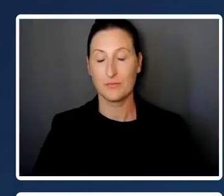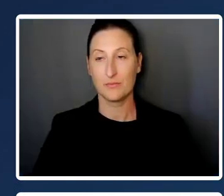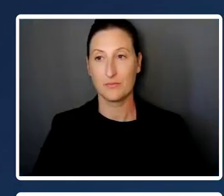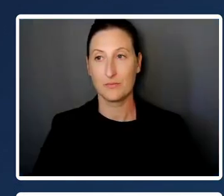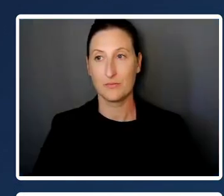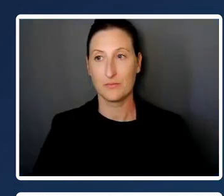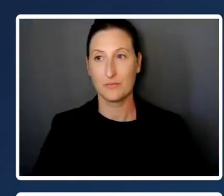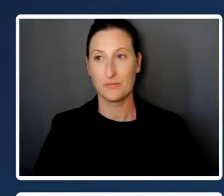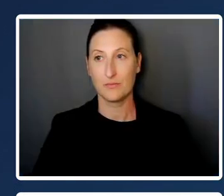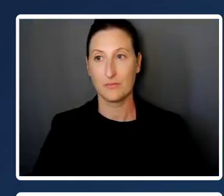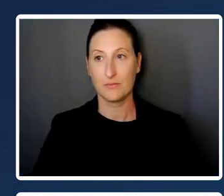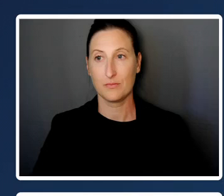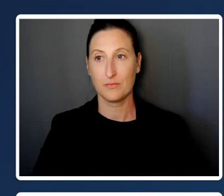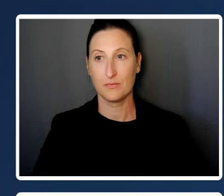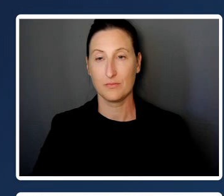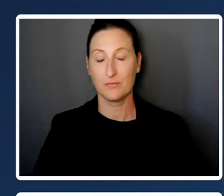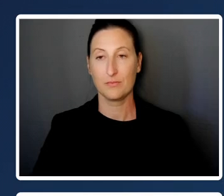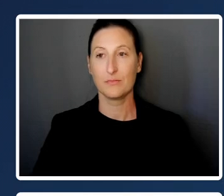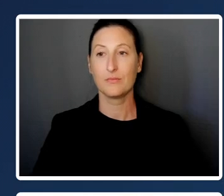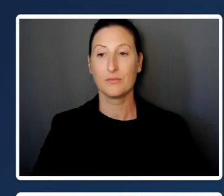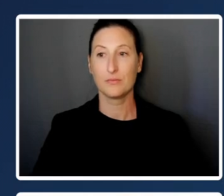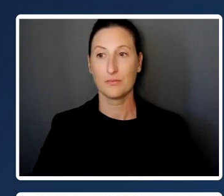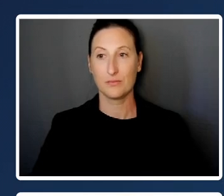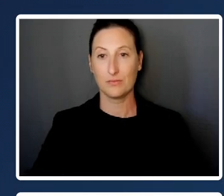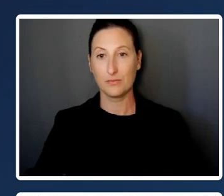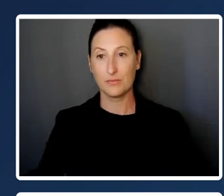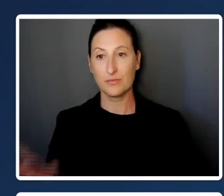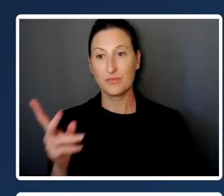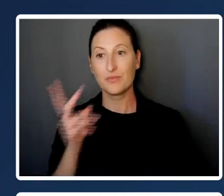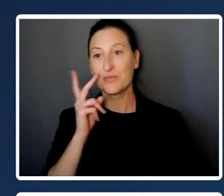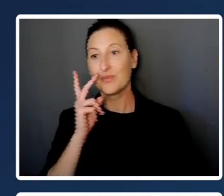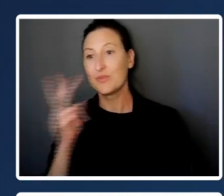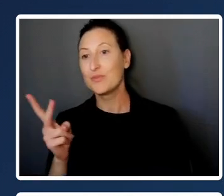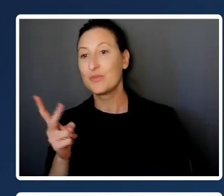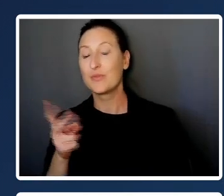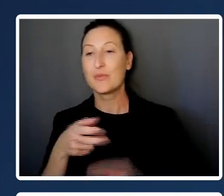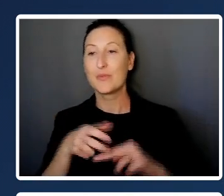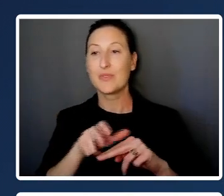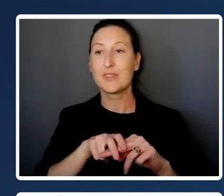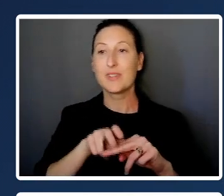we got nice little highchairs, so they could be front and center too.